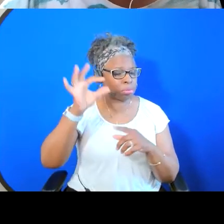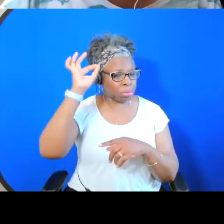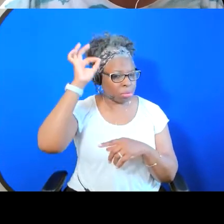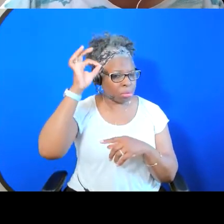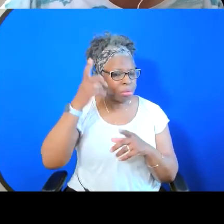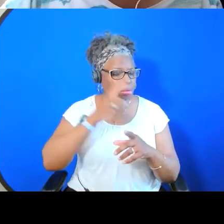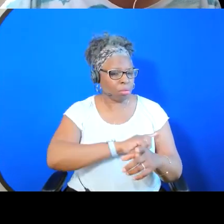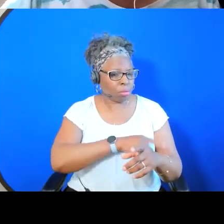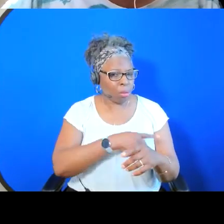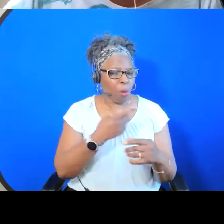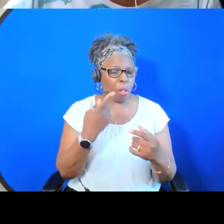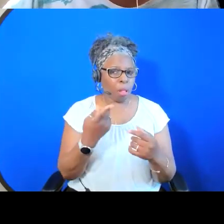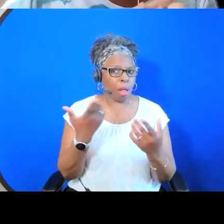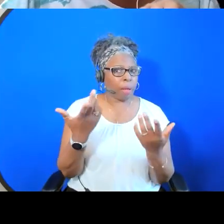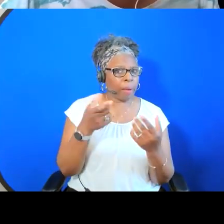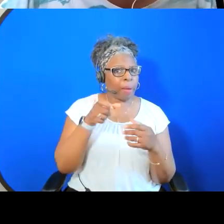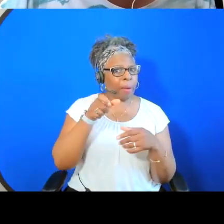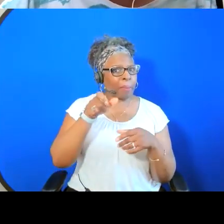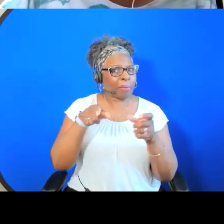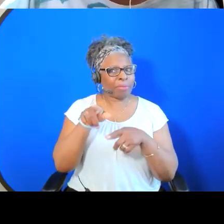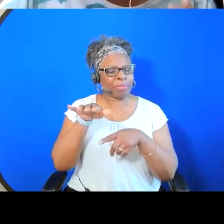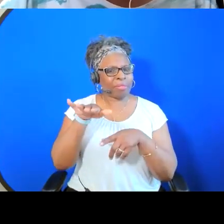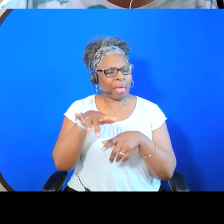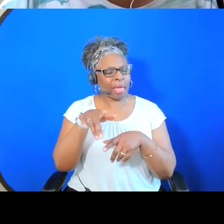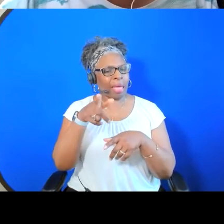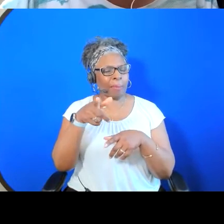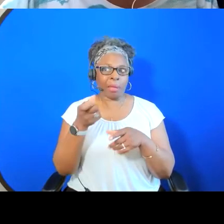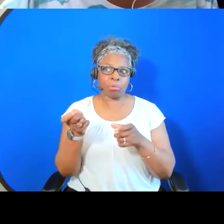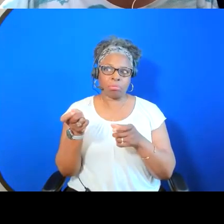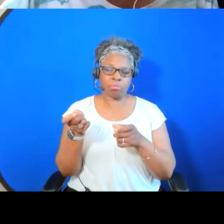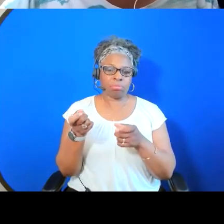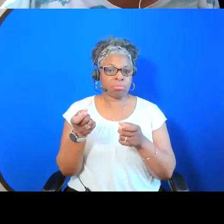there are people out there that we might bring in and start these conversations.